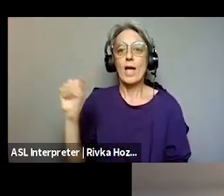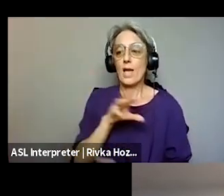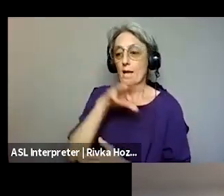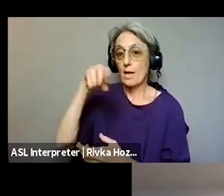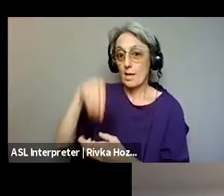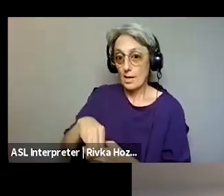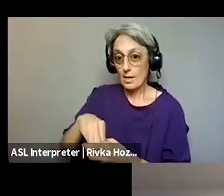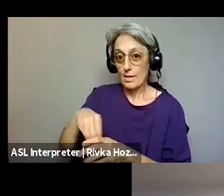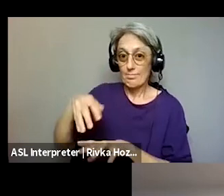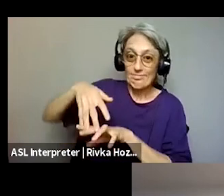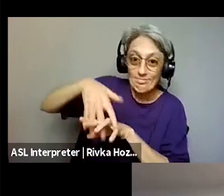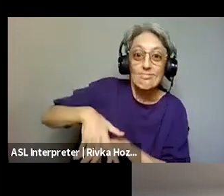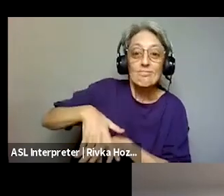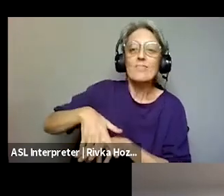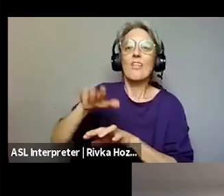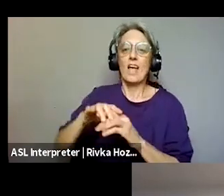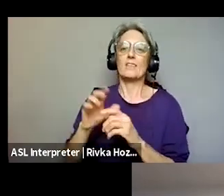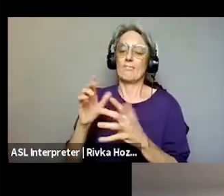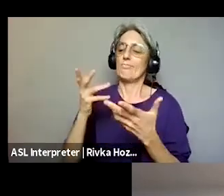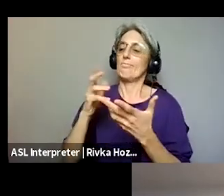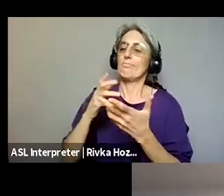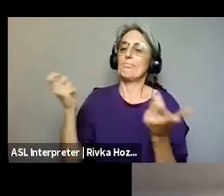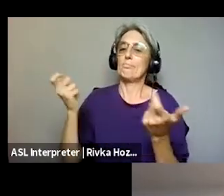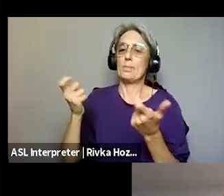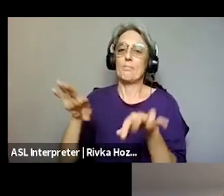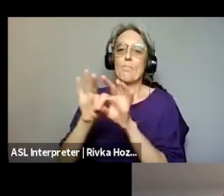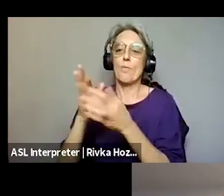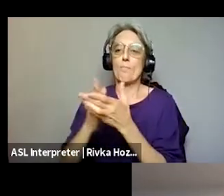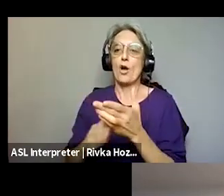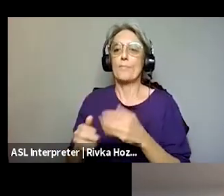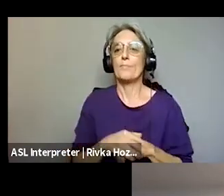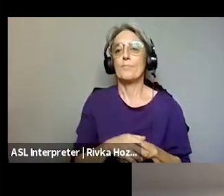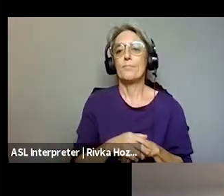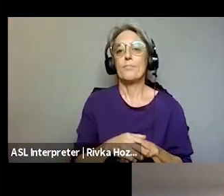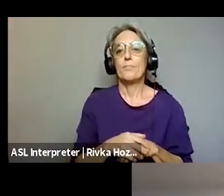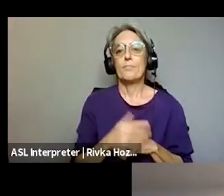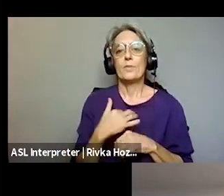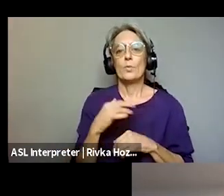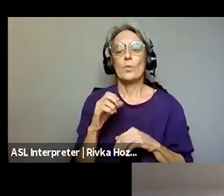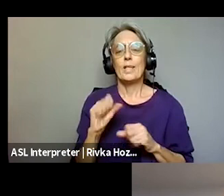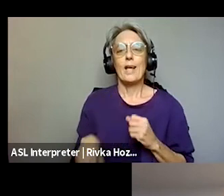because we can weave it in so many different ways but you know just what Eric was mentioning is when